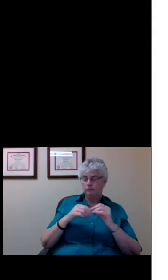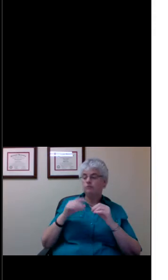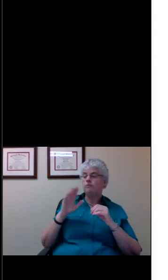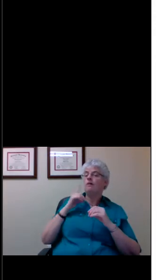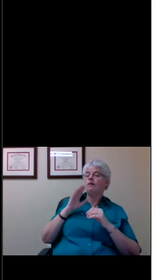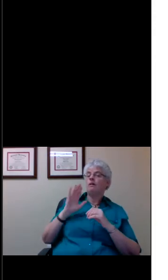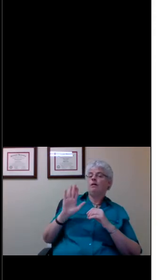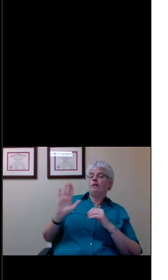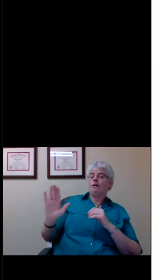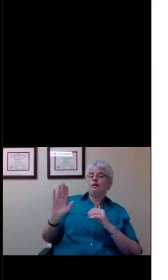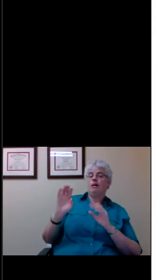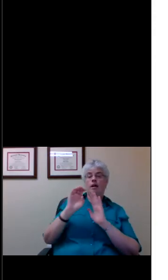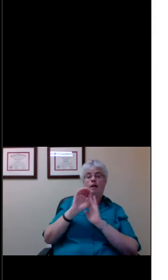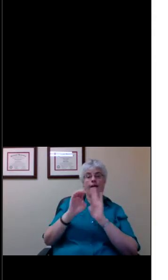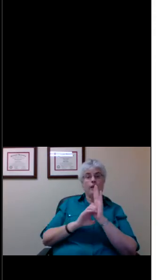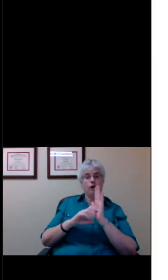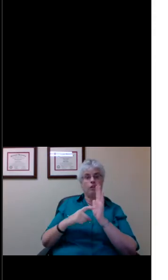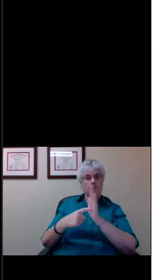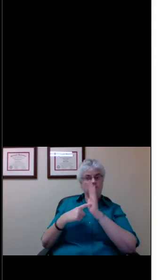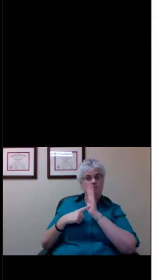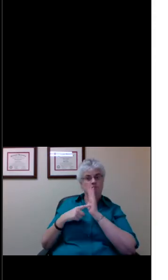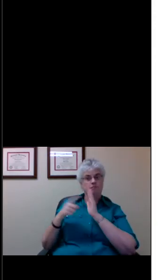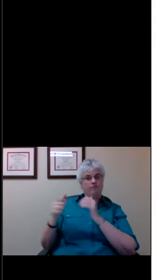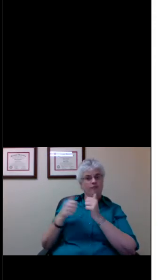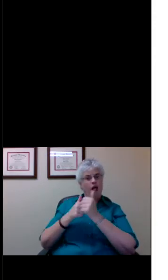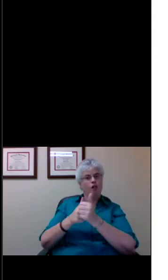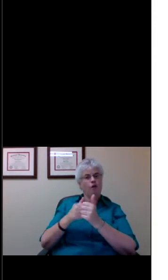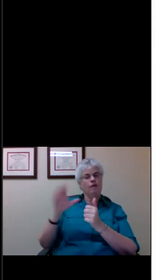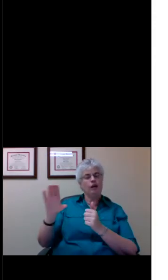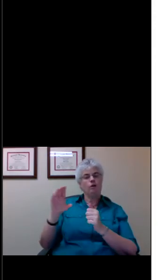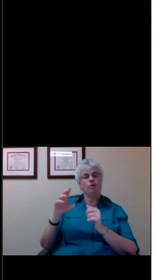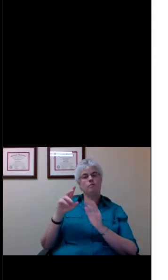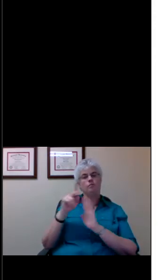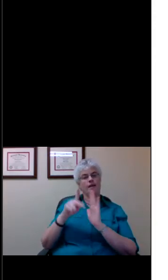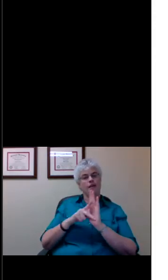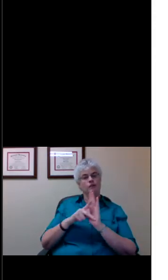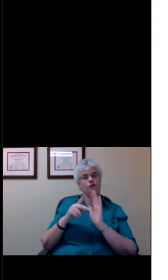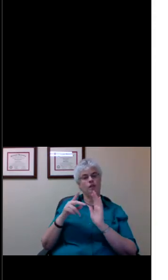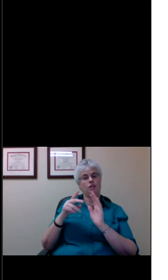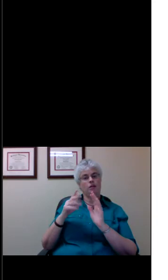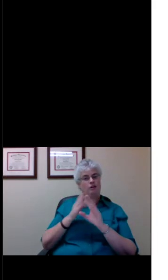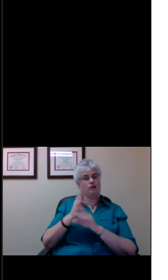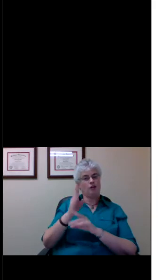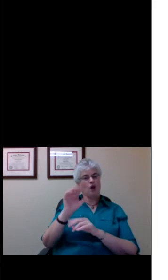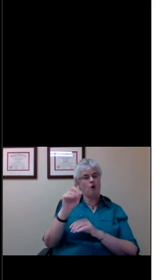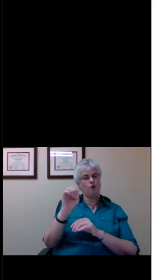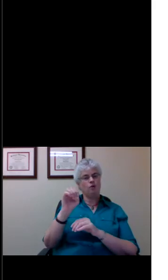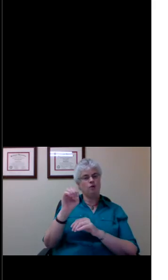trauma-informed interpreting. Also make sure that the interpreter is following